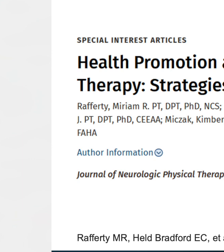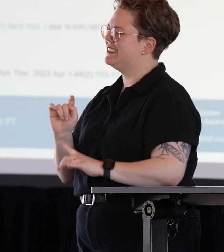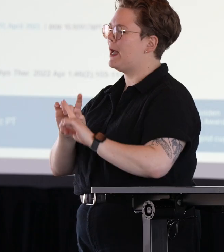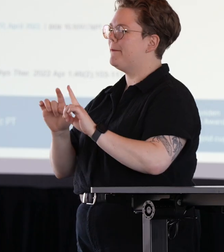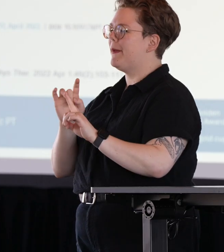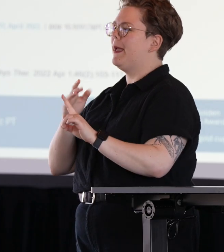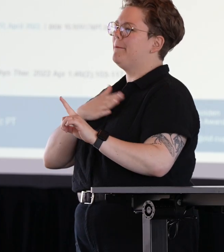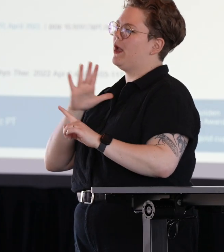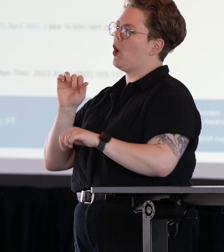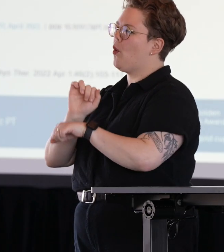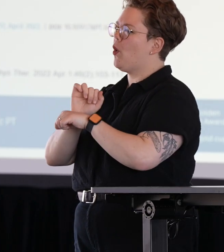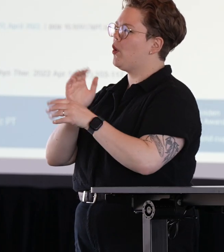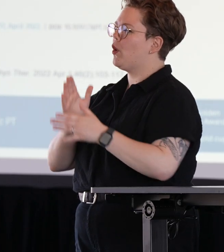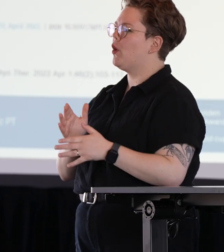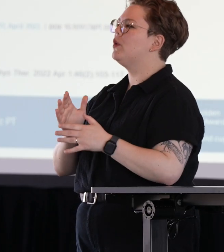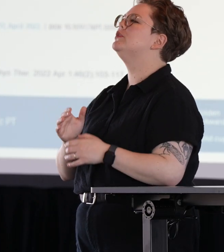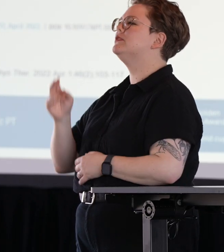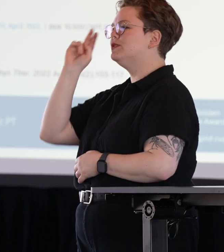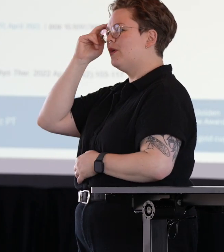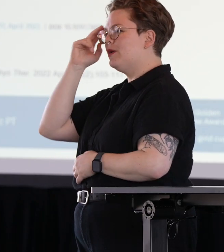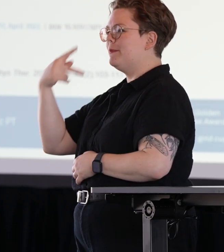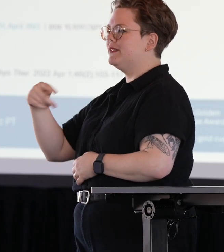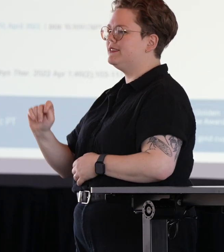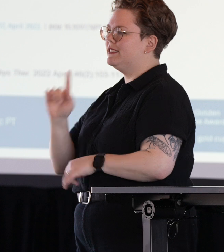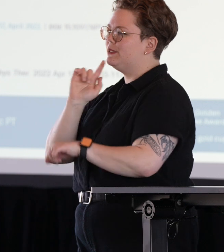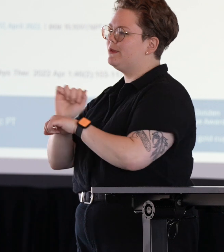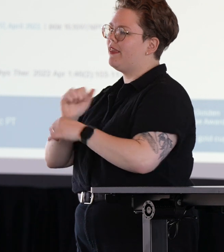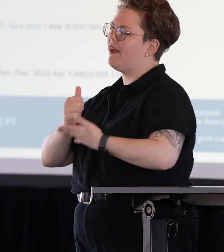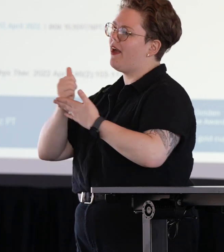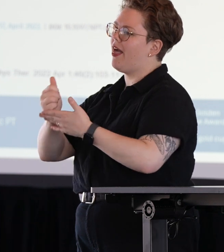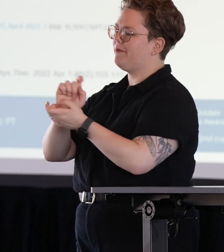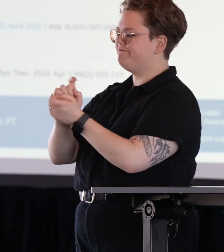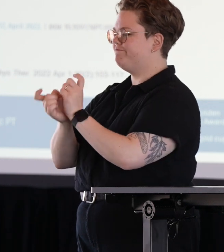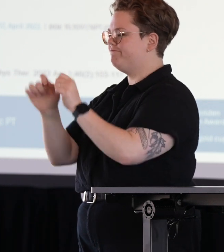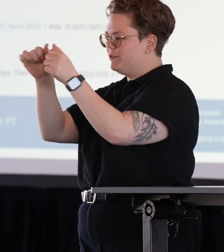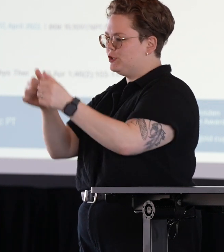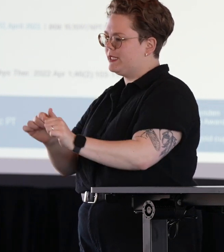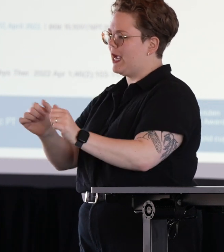from our academy of neurologic PT, to really help shape this vision. They wanted us. They were hearing from other